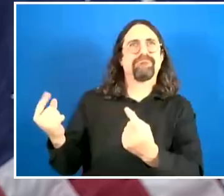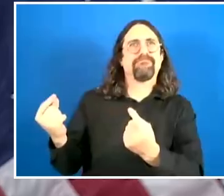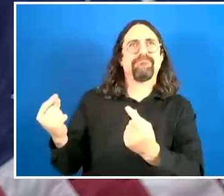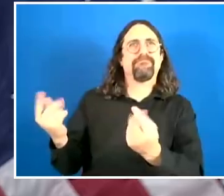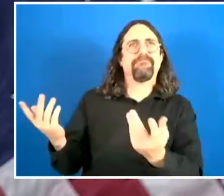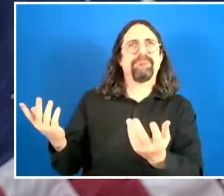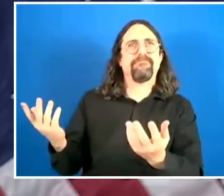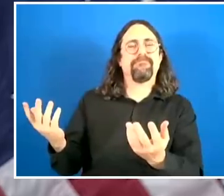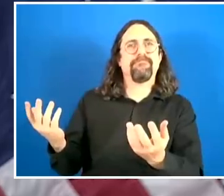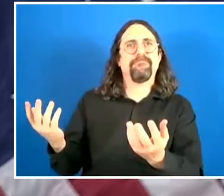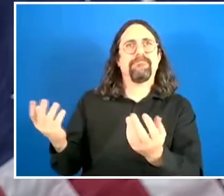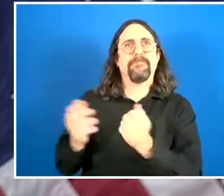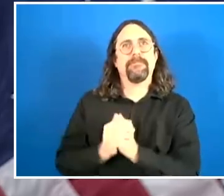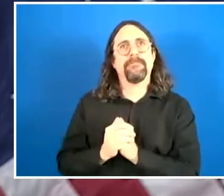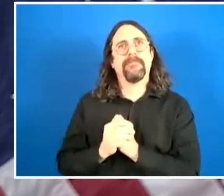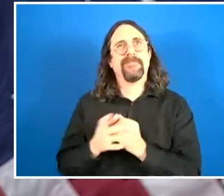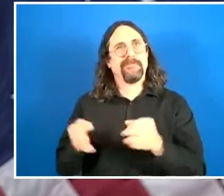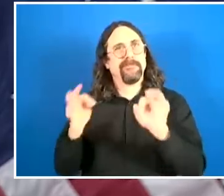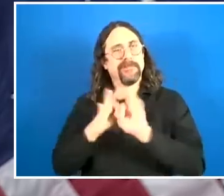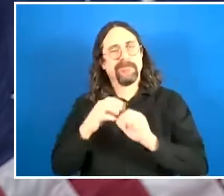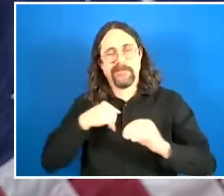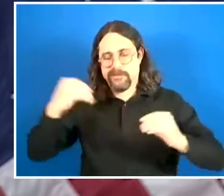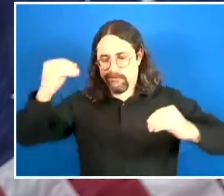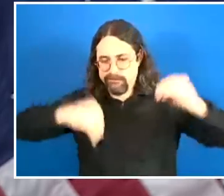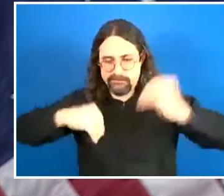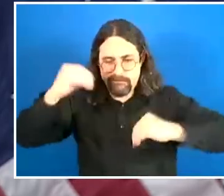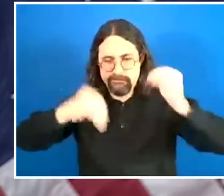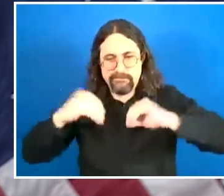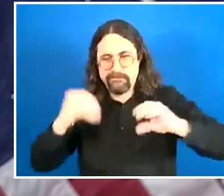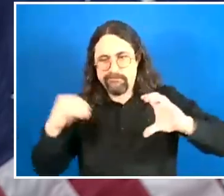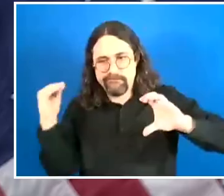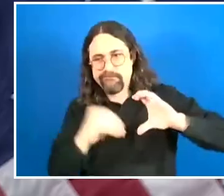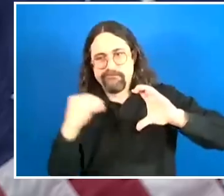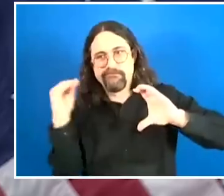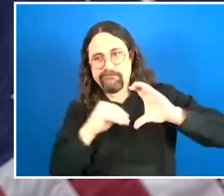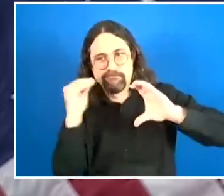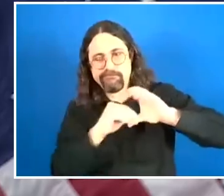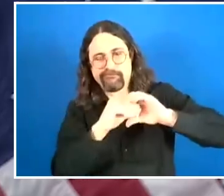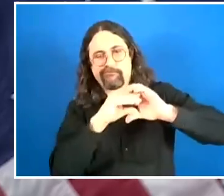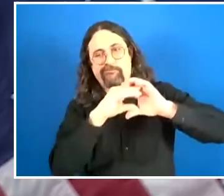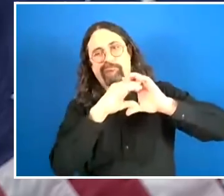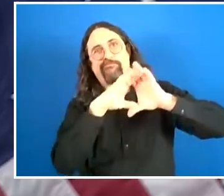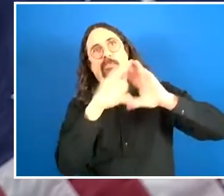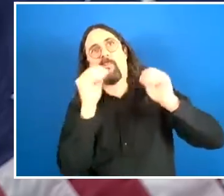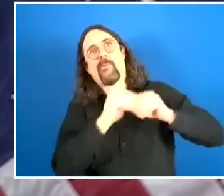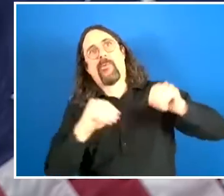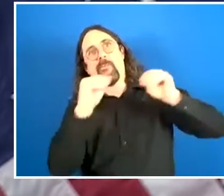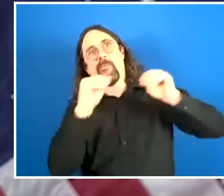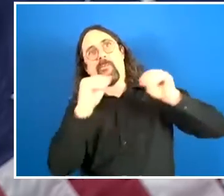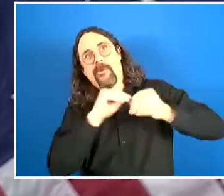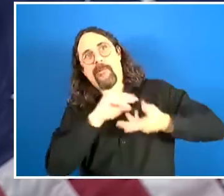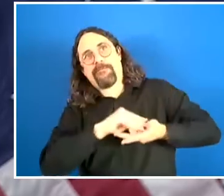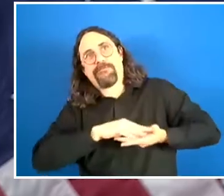I'M SAYING THAT BECAUSE THAT HAS TOE B AS ENES O F MISSION. WE'RE GOING TO HAVE TODO STARTING IN SEEPTMBRE TNHIGS WE'VE NEVER DONE BEFORE.